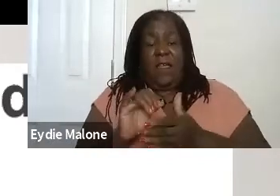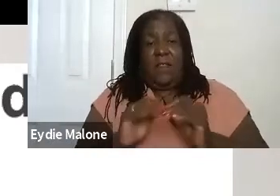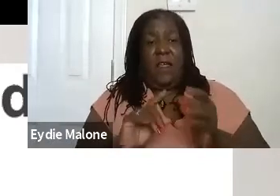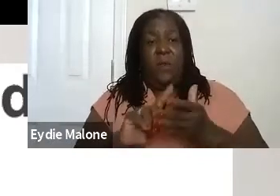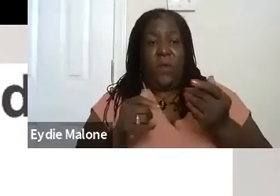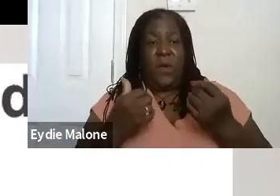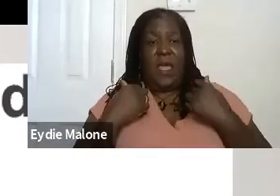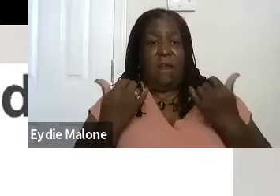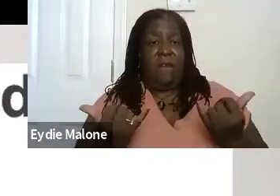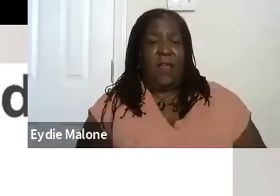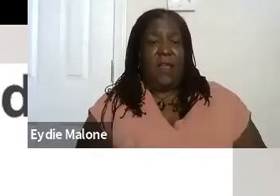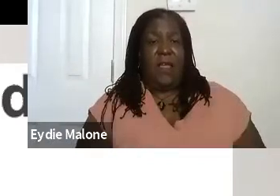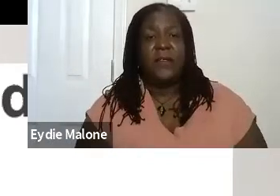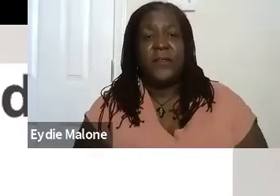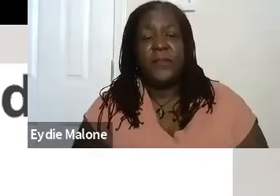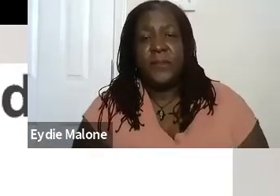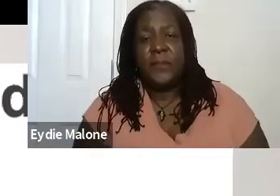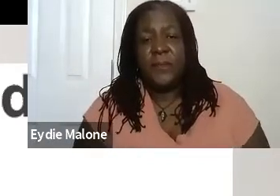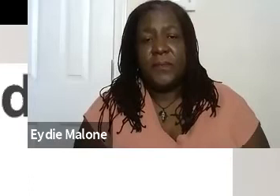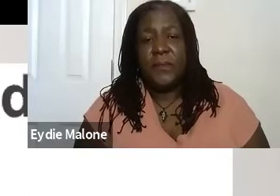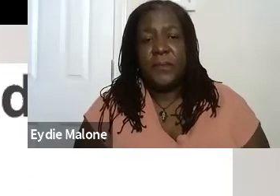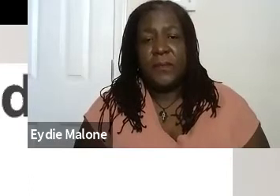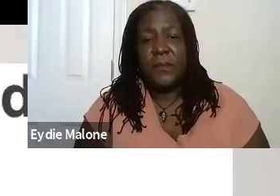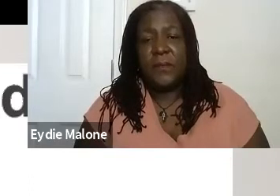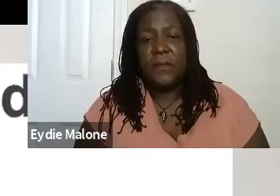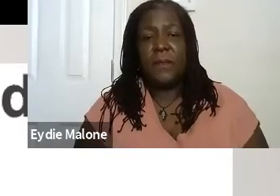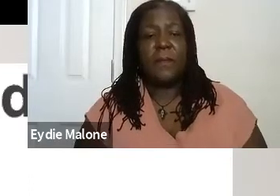help you with thinking about how do I weigh between these different things, how does COVID